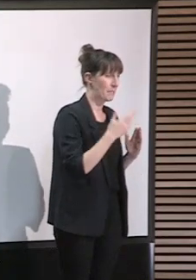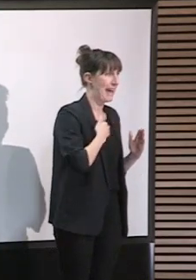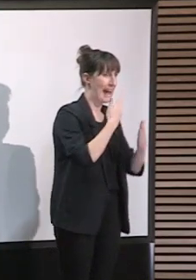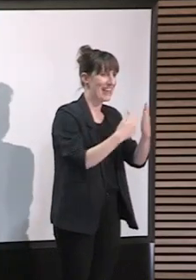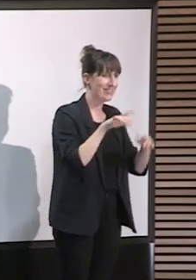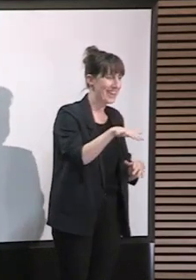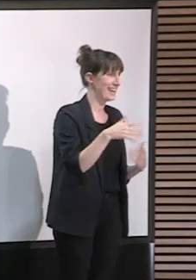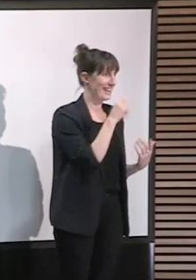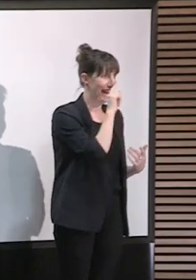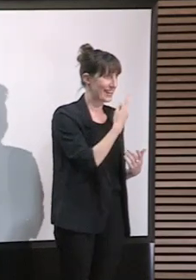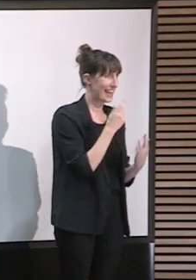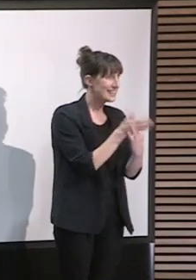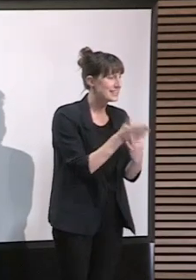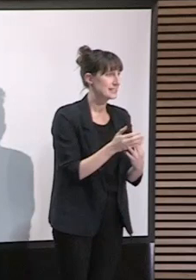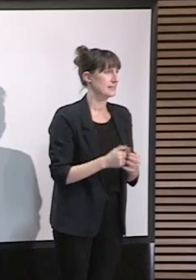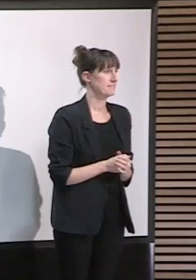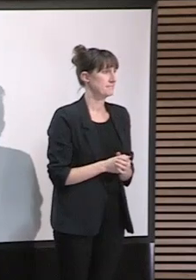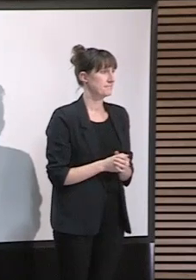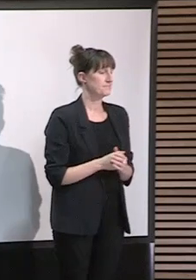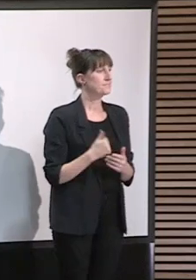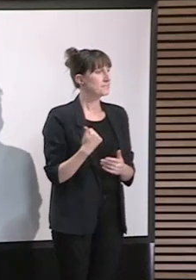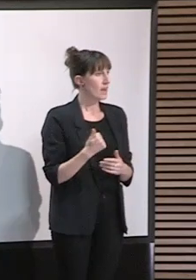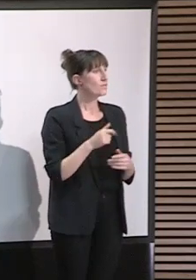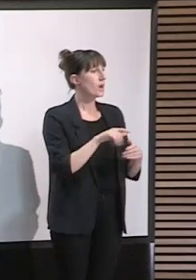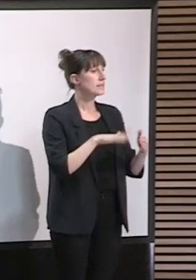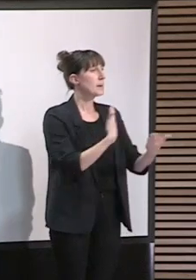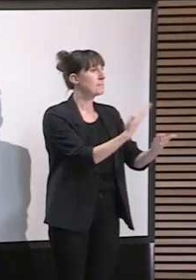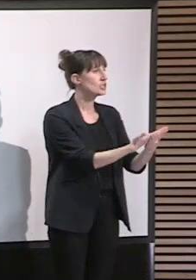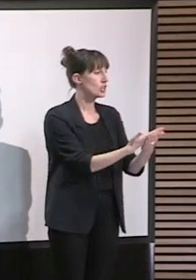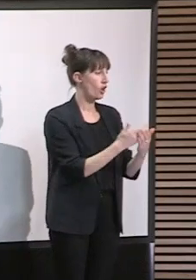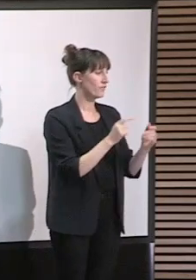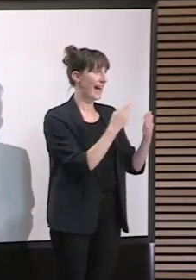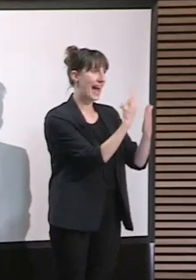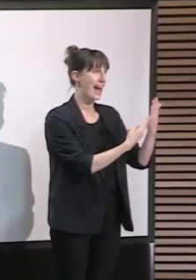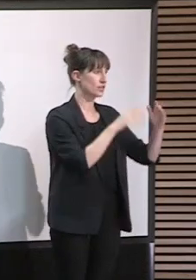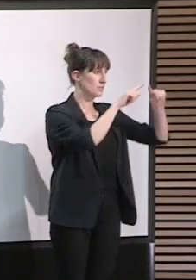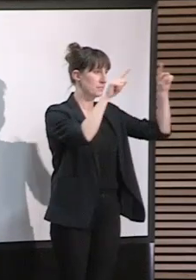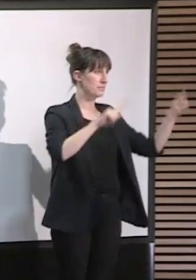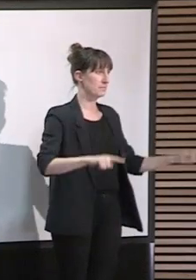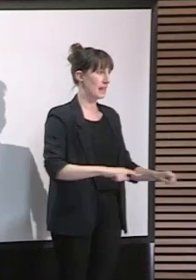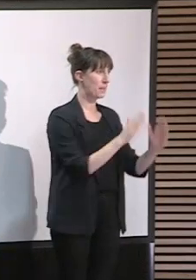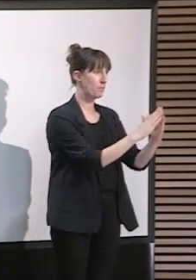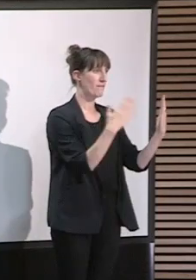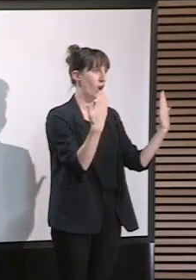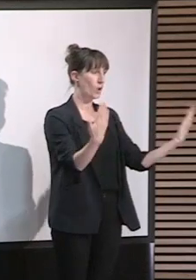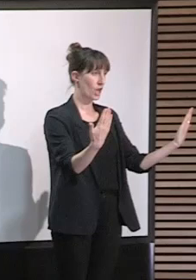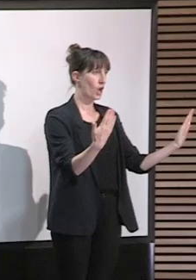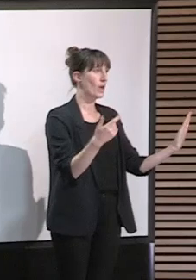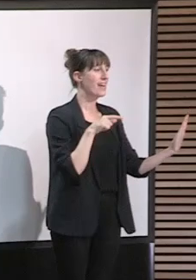their woodwork projects? We have pushed out the timetables for portfolio-related subjects,